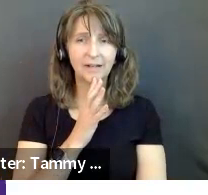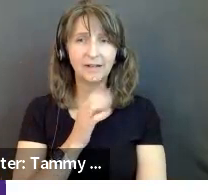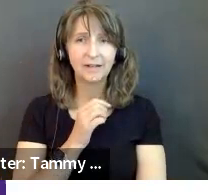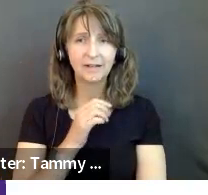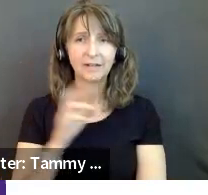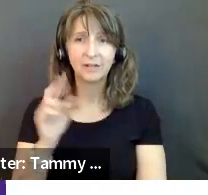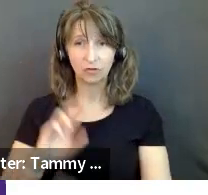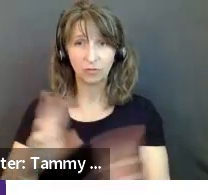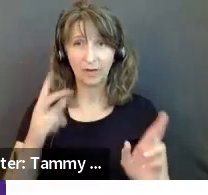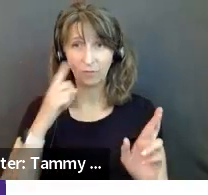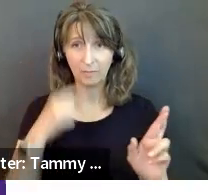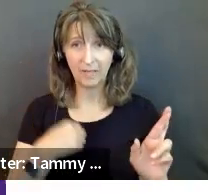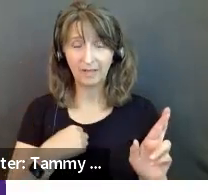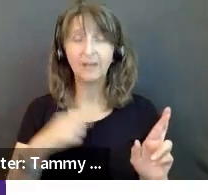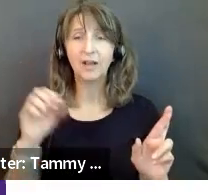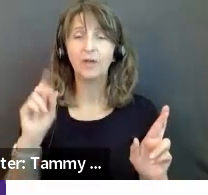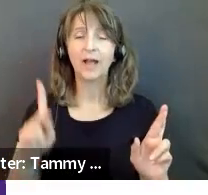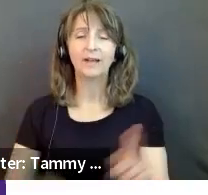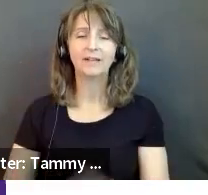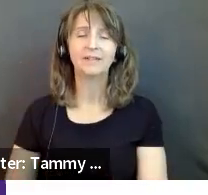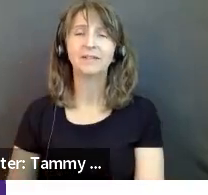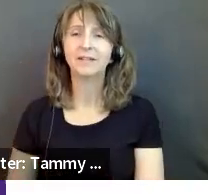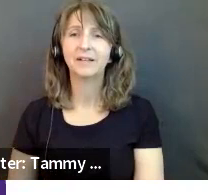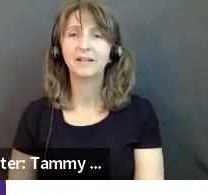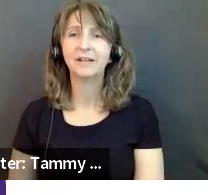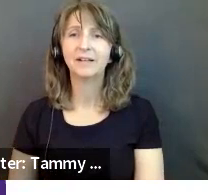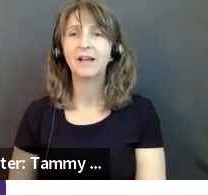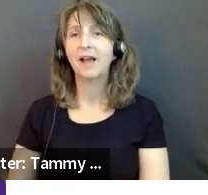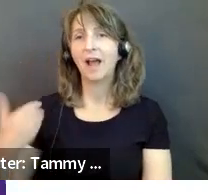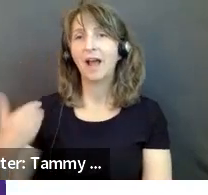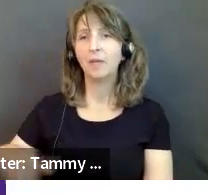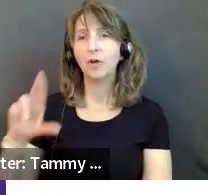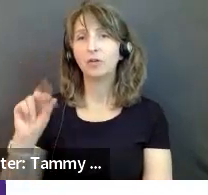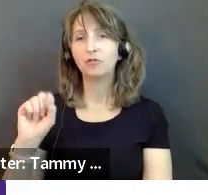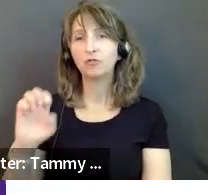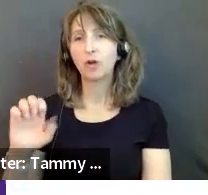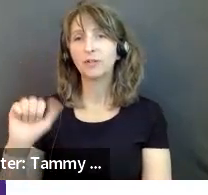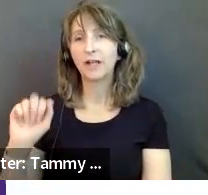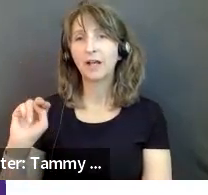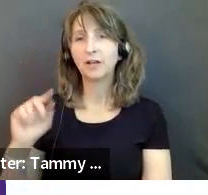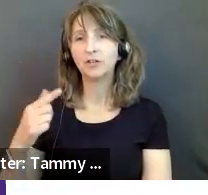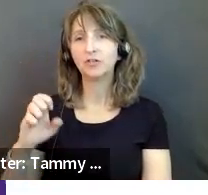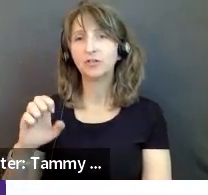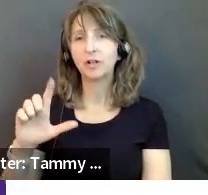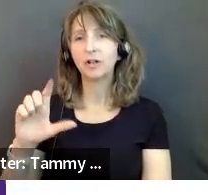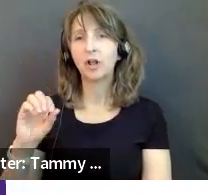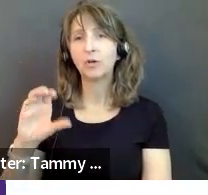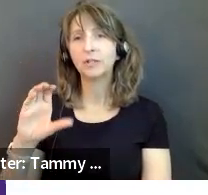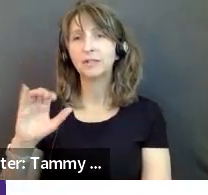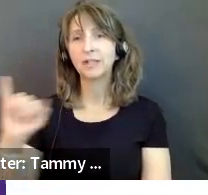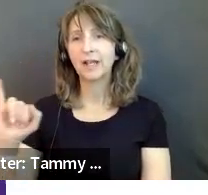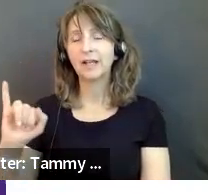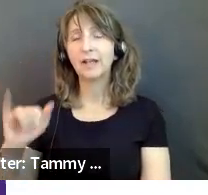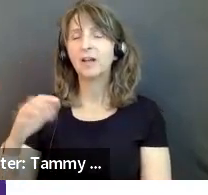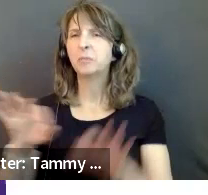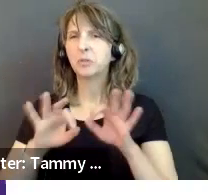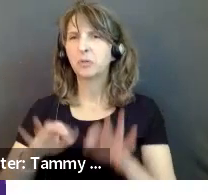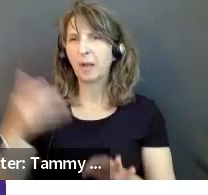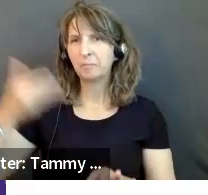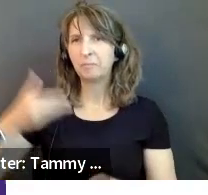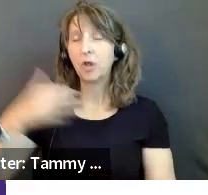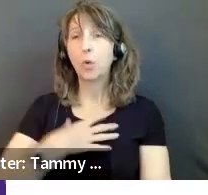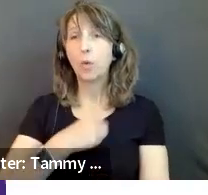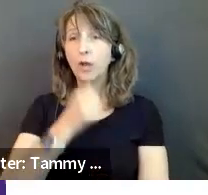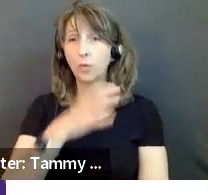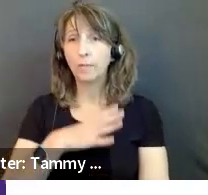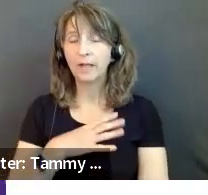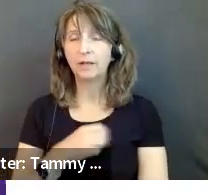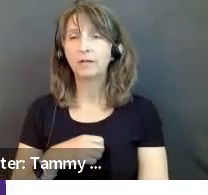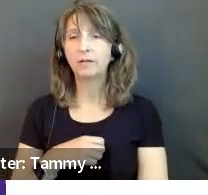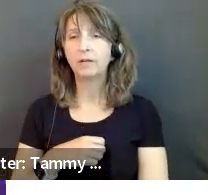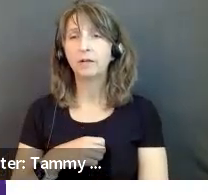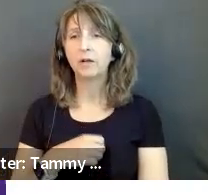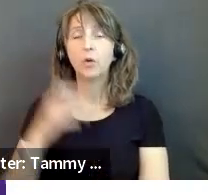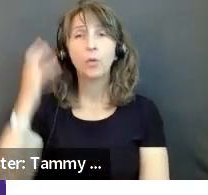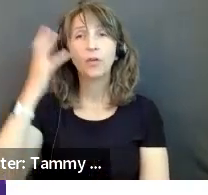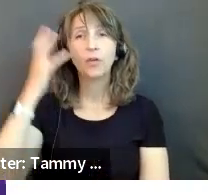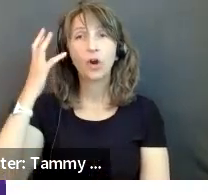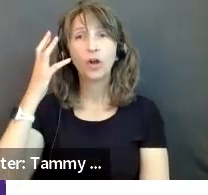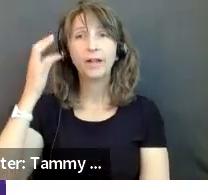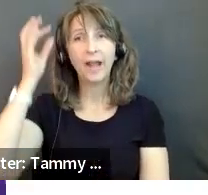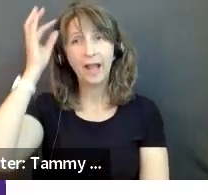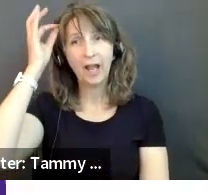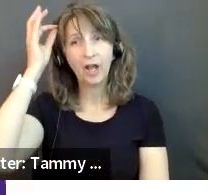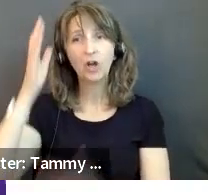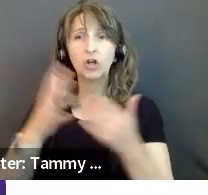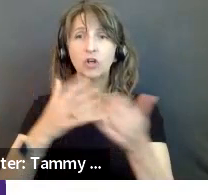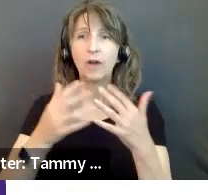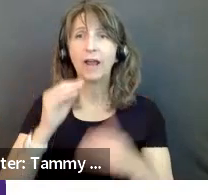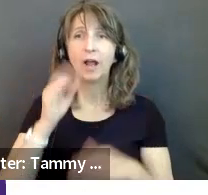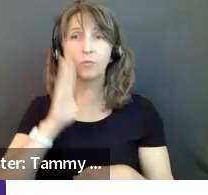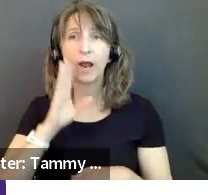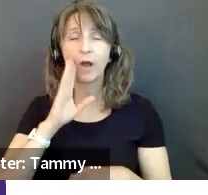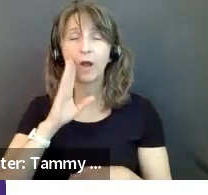You ready for me? Okay. Hi, I'm Rose Angelosi. Give a description of myself, a white woman with curly, grain brown hair pulled back in a ponytail.